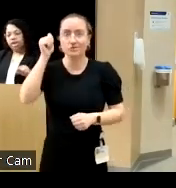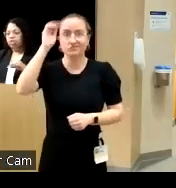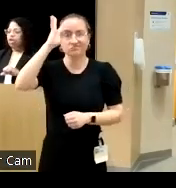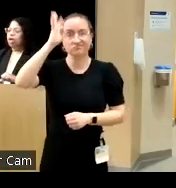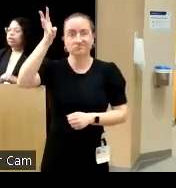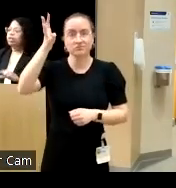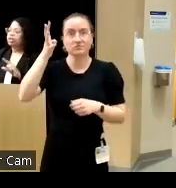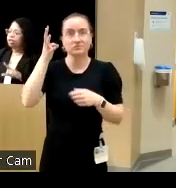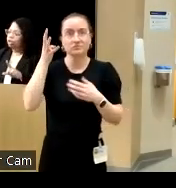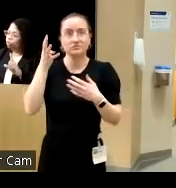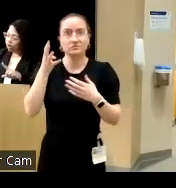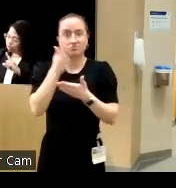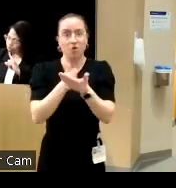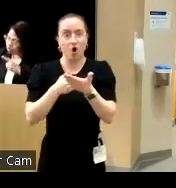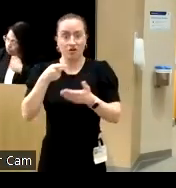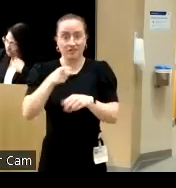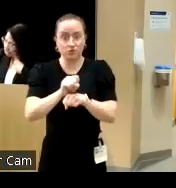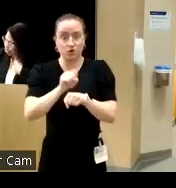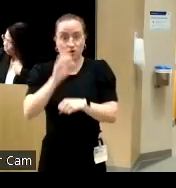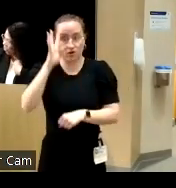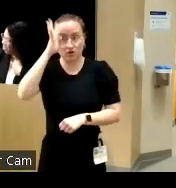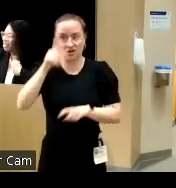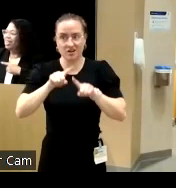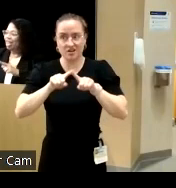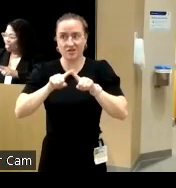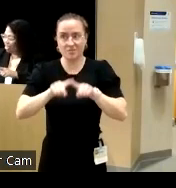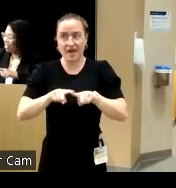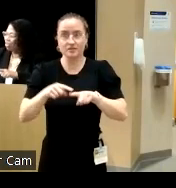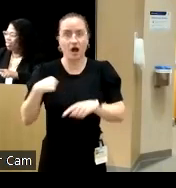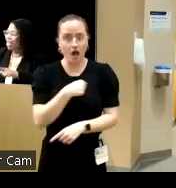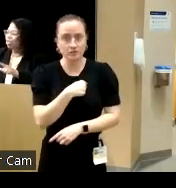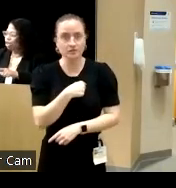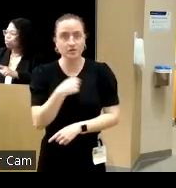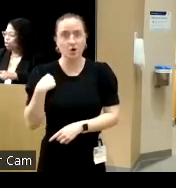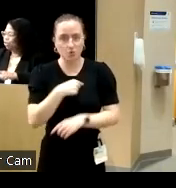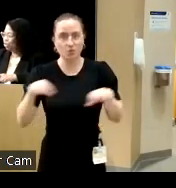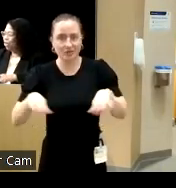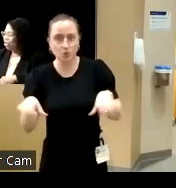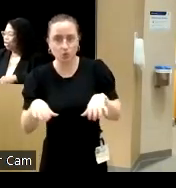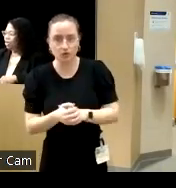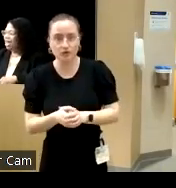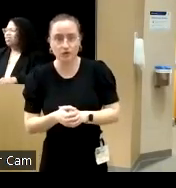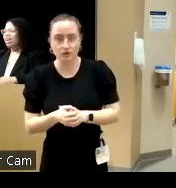really hinging on what we do it looks like we're saying develop your story and share with your